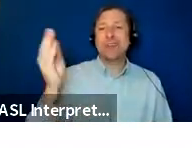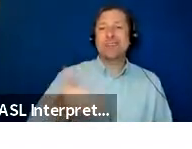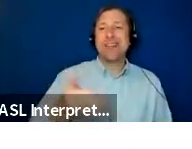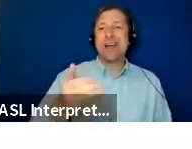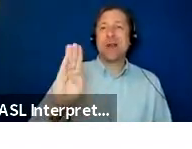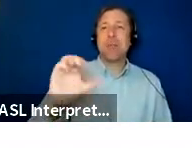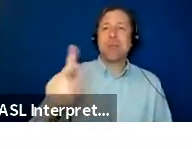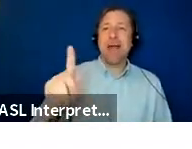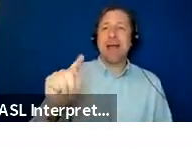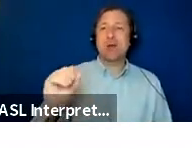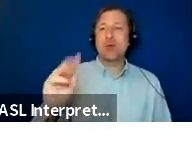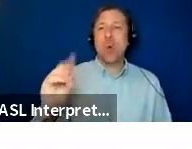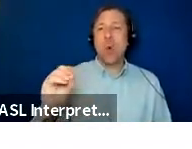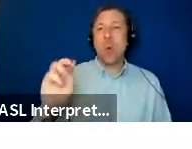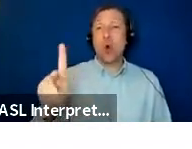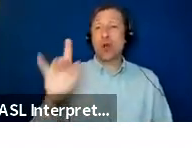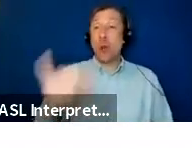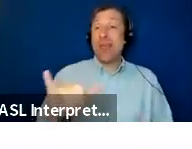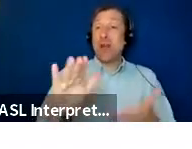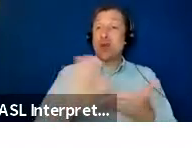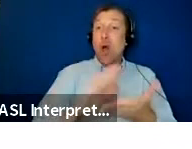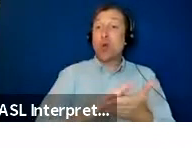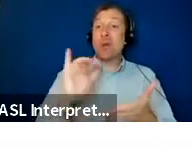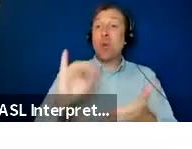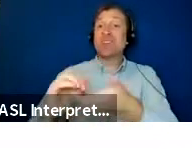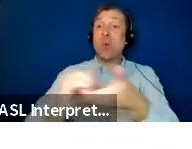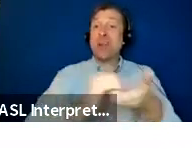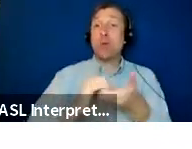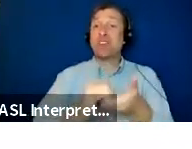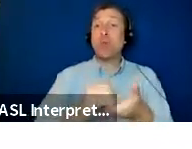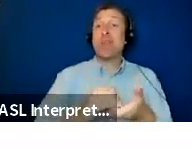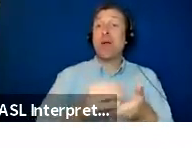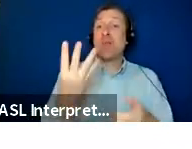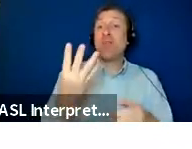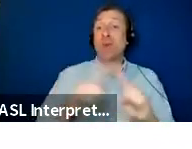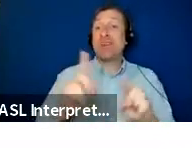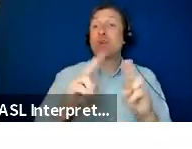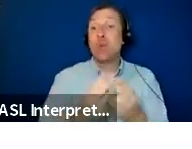It's a joint document that was prepared back in June by the four unions that we've talked about. In part two of that document,